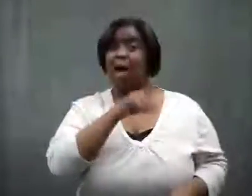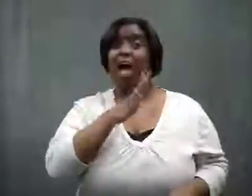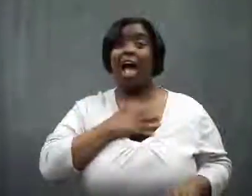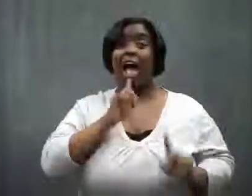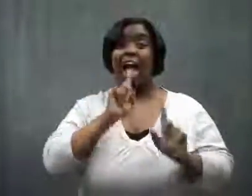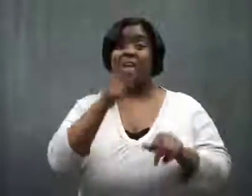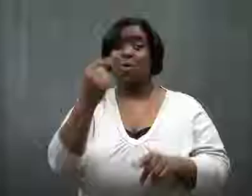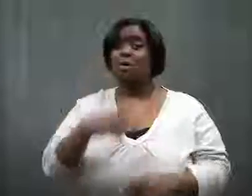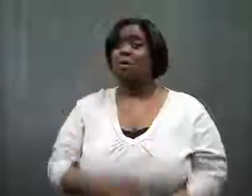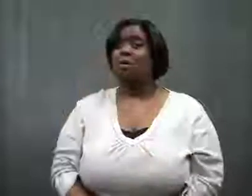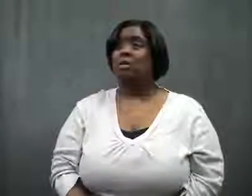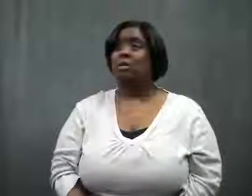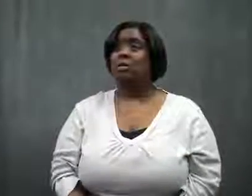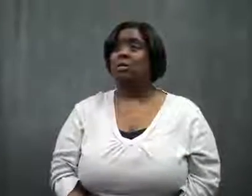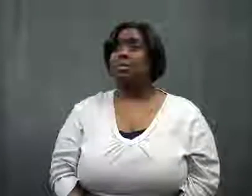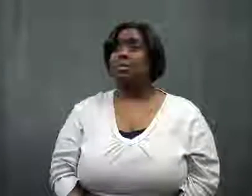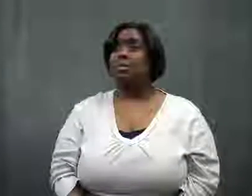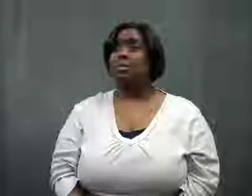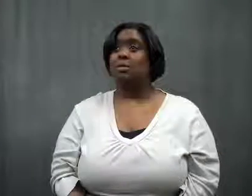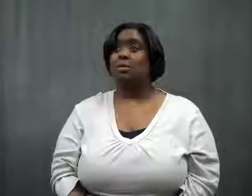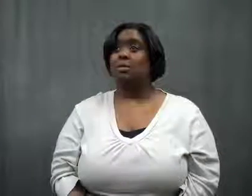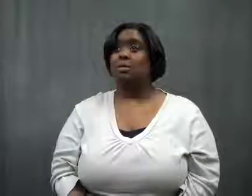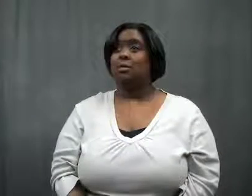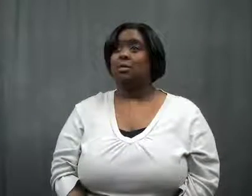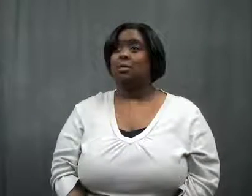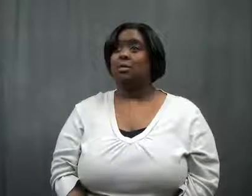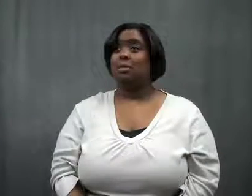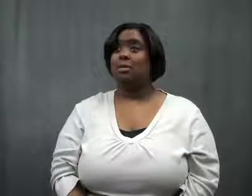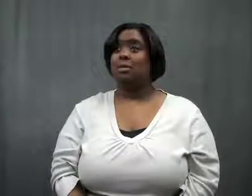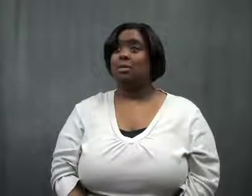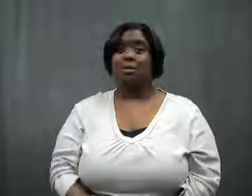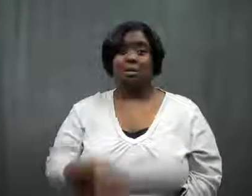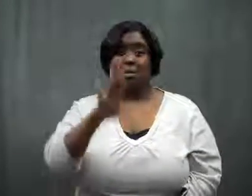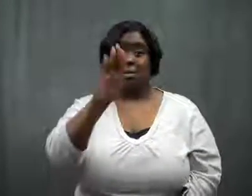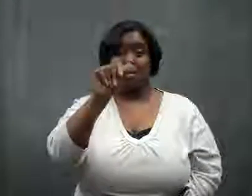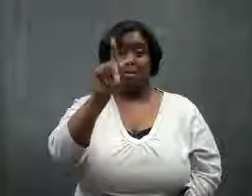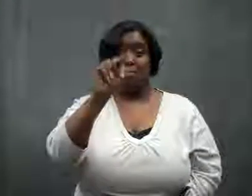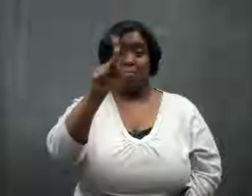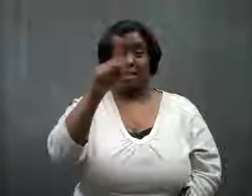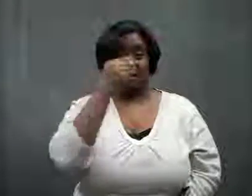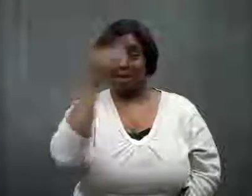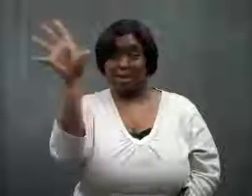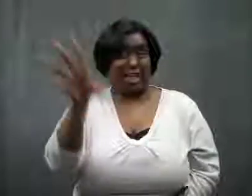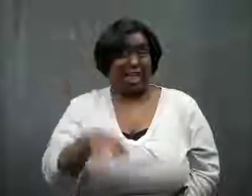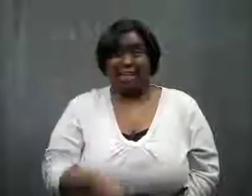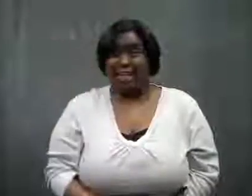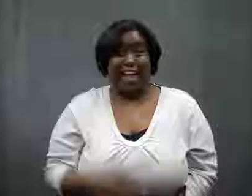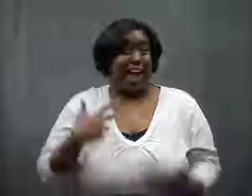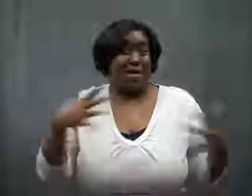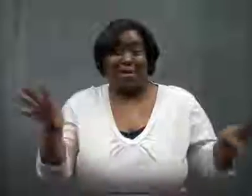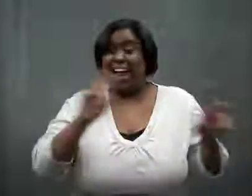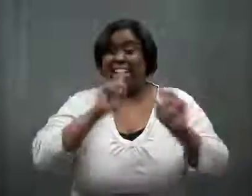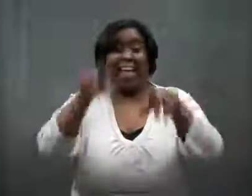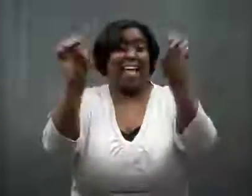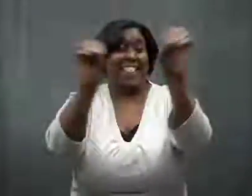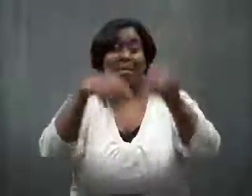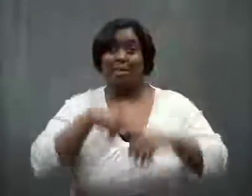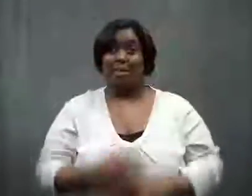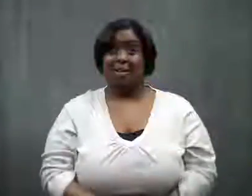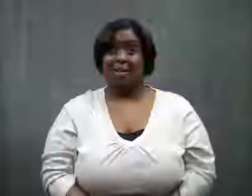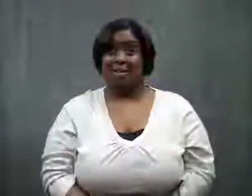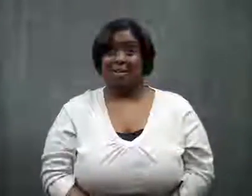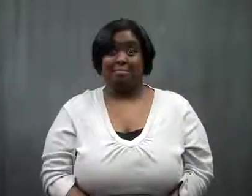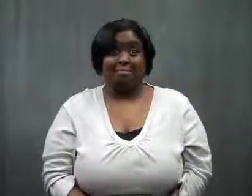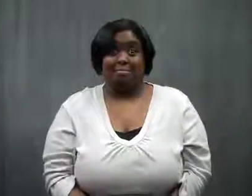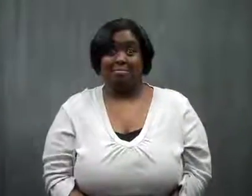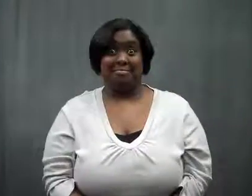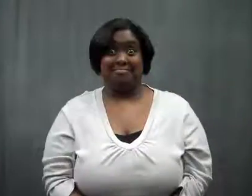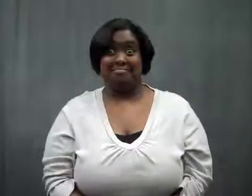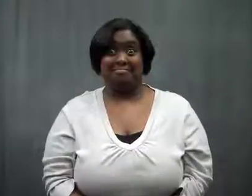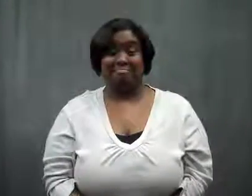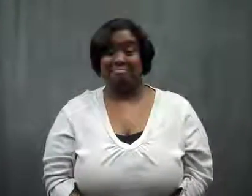This would be my answer.. a total blank. I don't care! I didn't want to say anything!